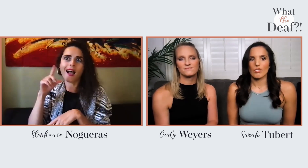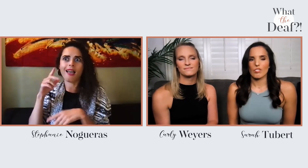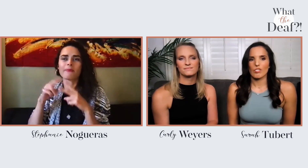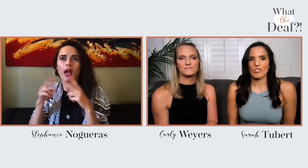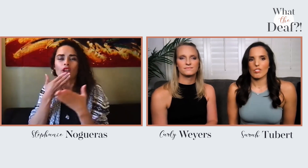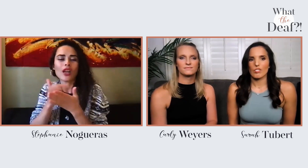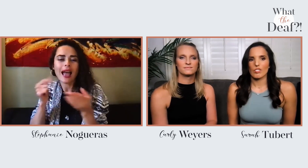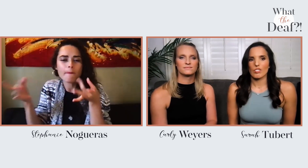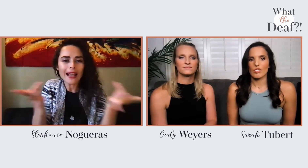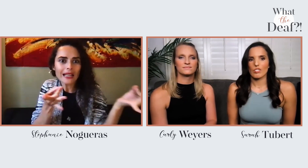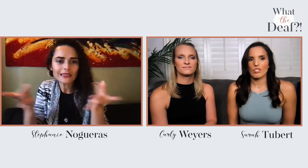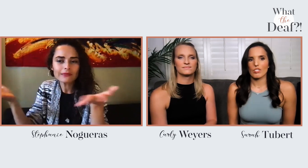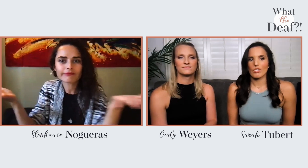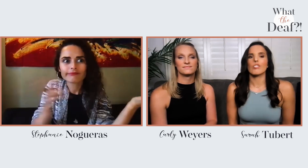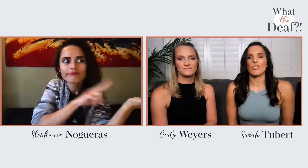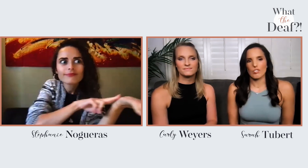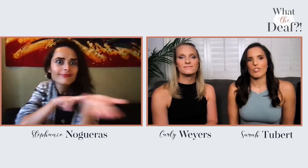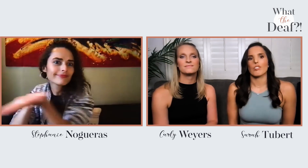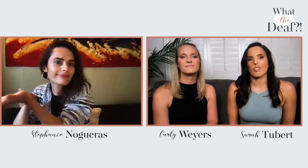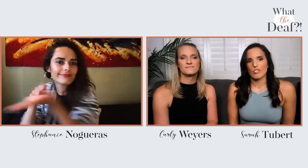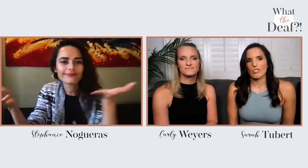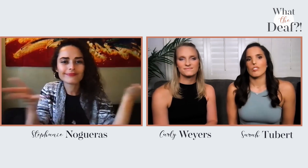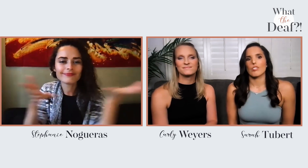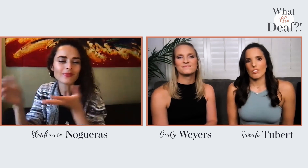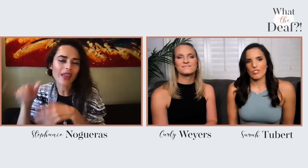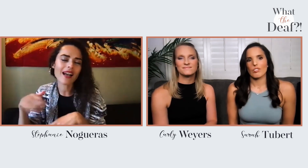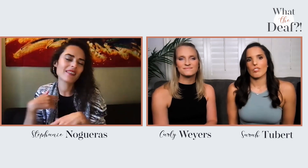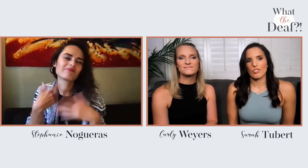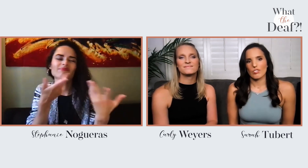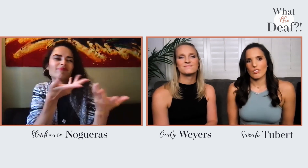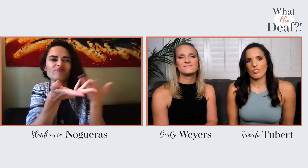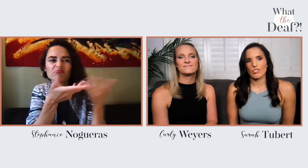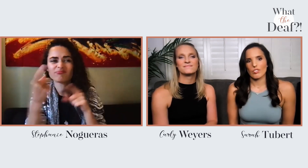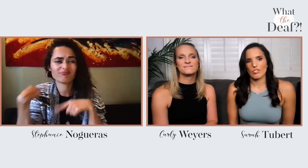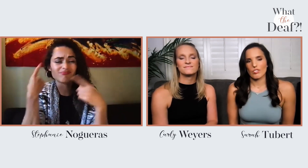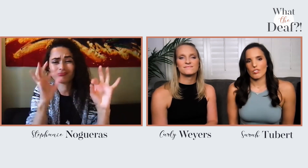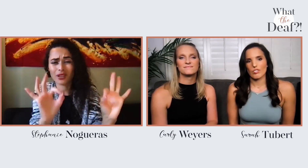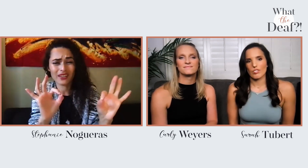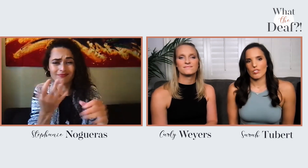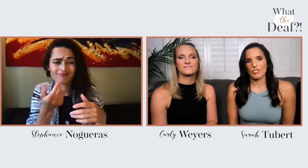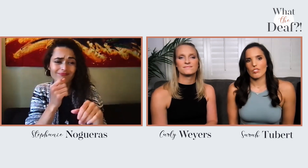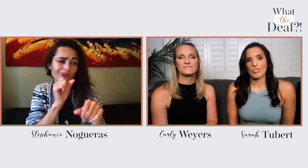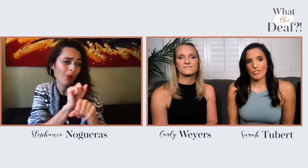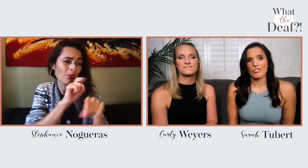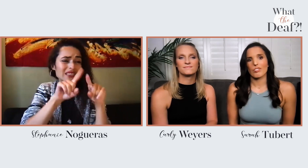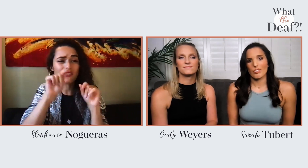that I'm great at mediating situations or reading the room, and so far it's worked out for me.